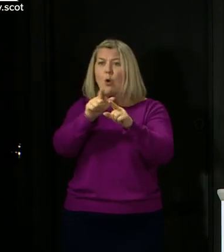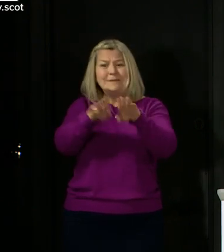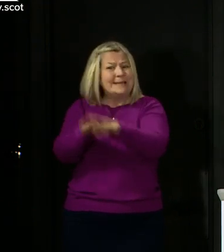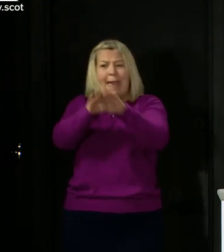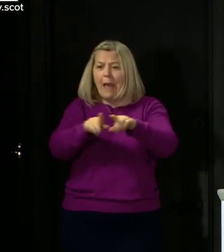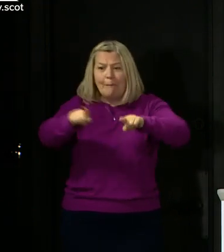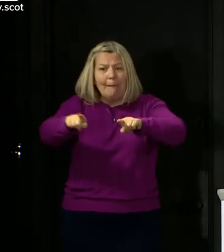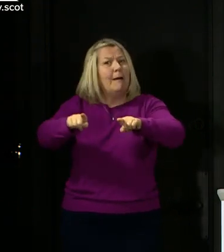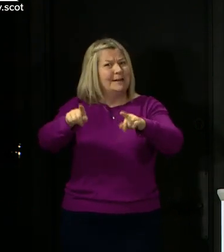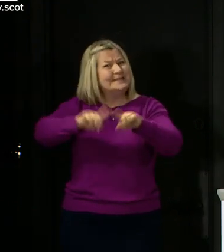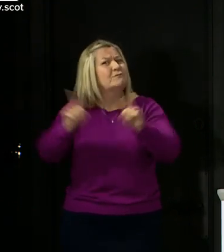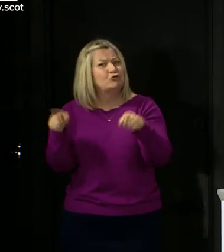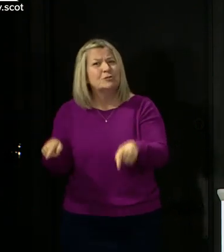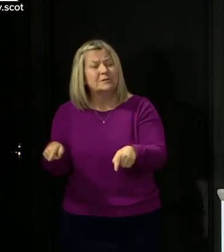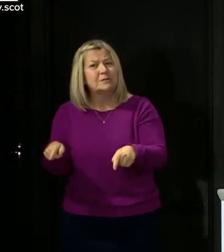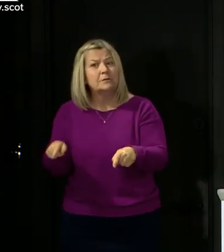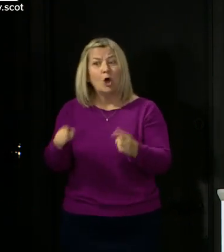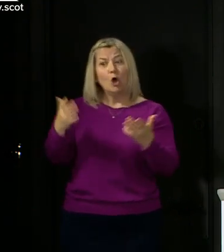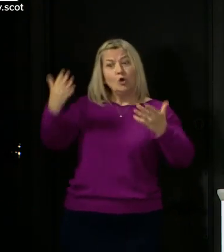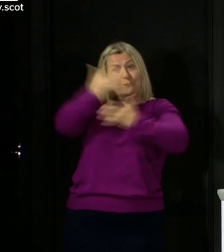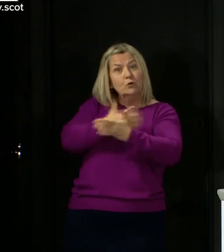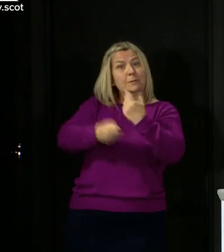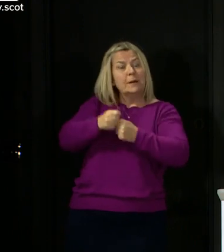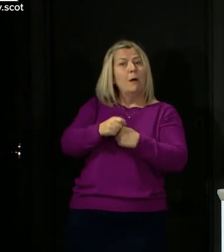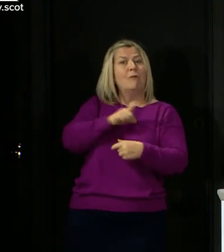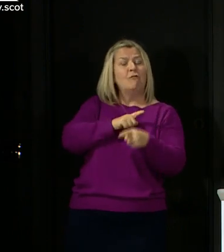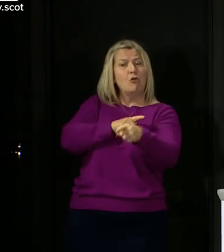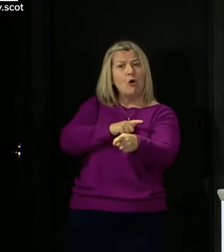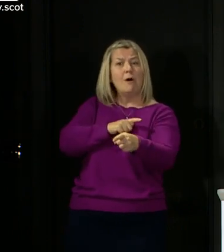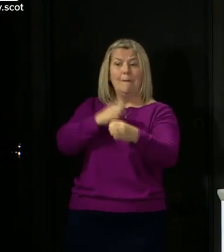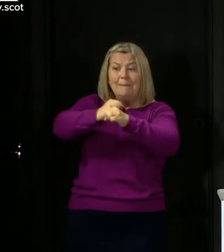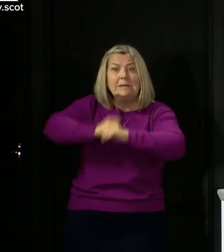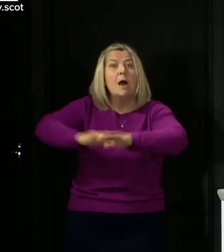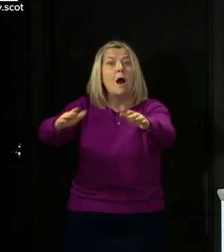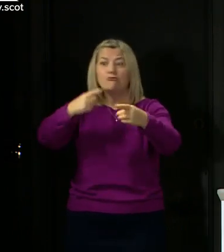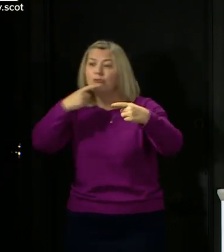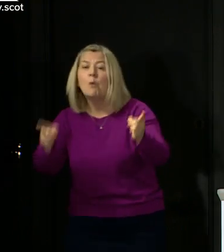Confusion only arises if we as politicians and the media who report on us are either